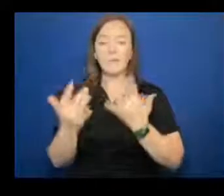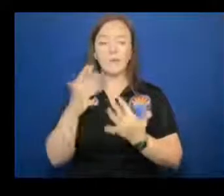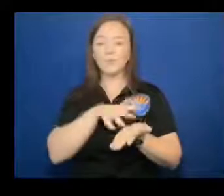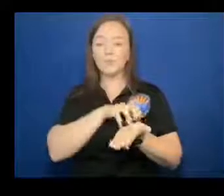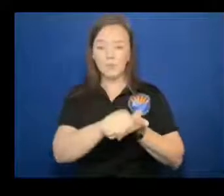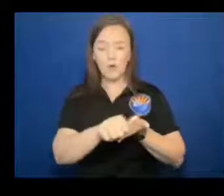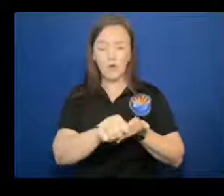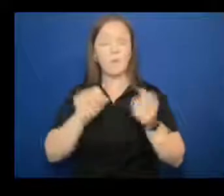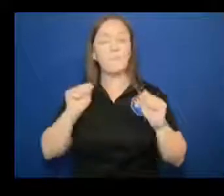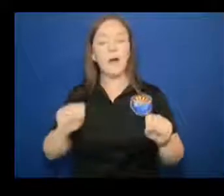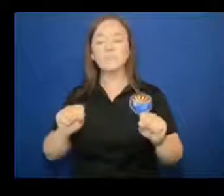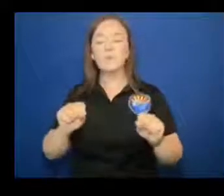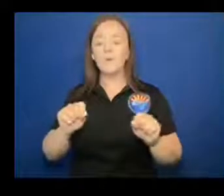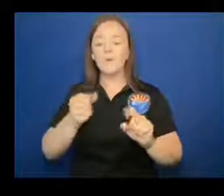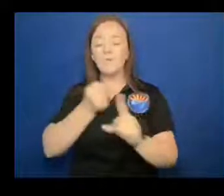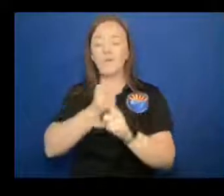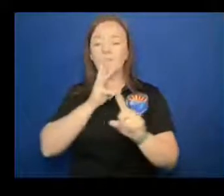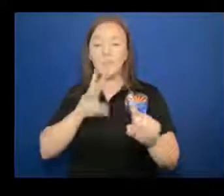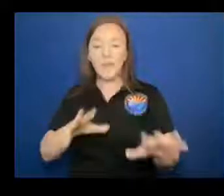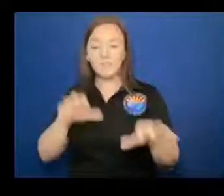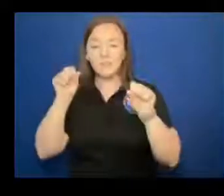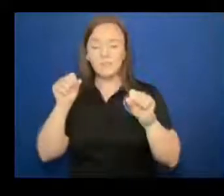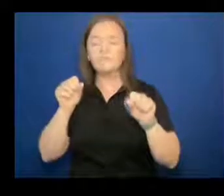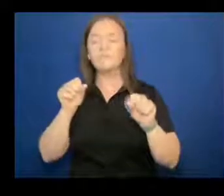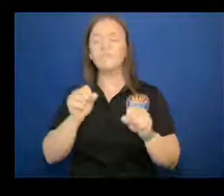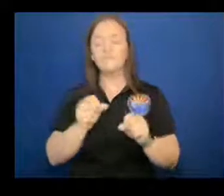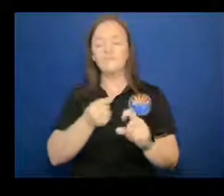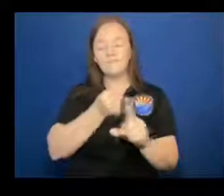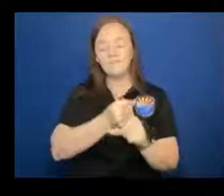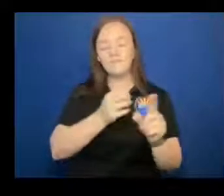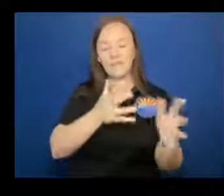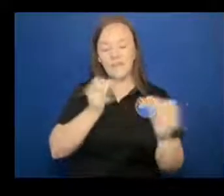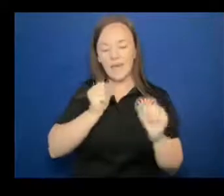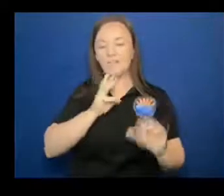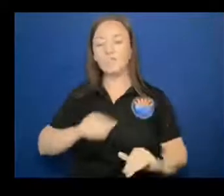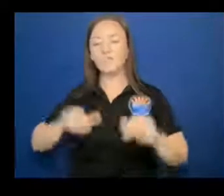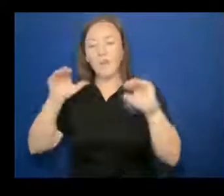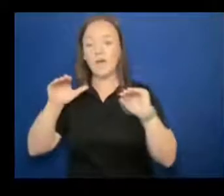SEVERAL DAYS AND HERE YOU CAN SEE THUNDERSTORMS STARTING TO DEVELOPMENT AND PLENTY MOISTURE IS